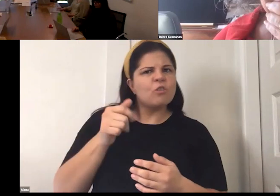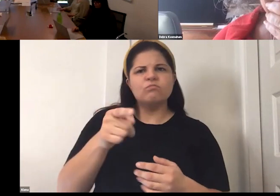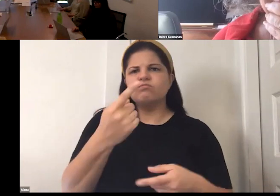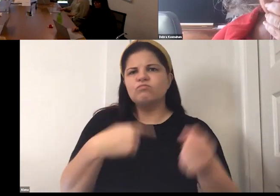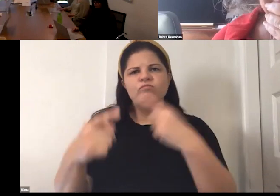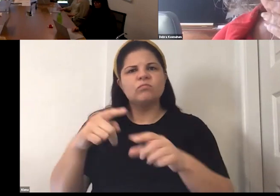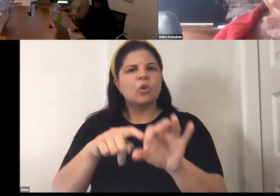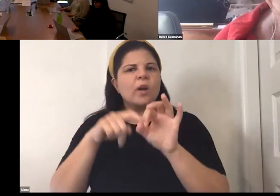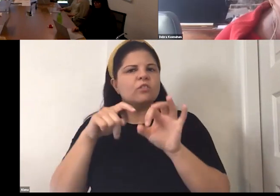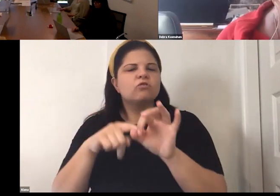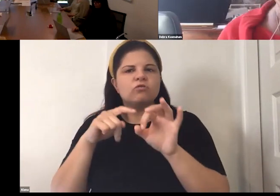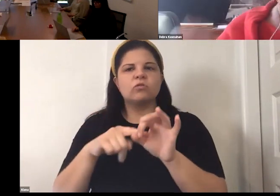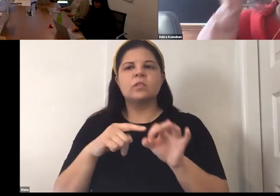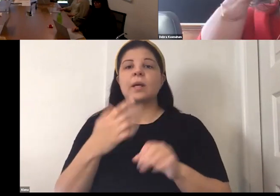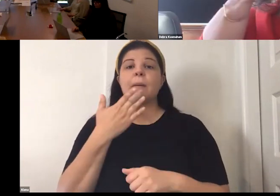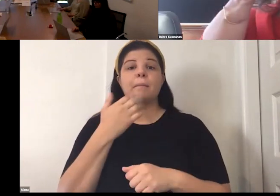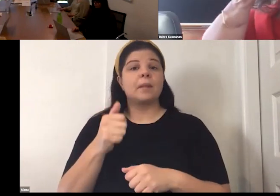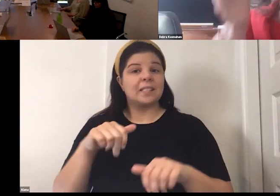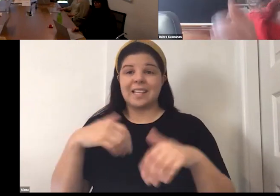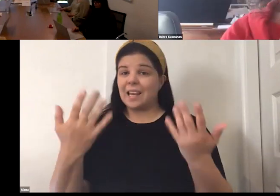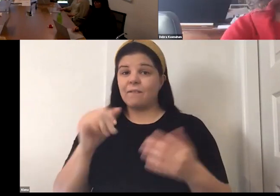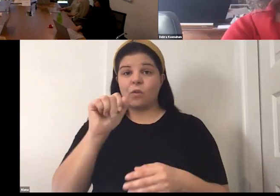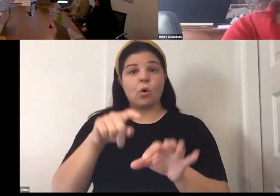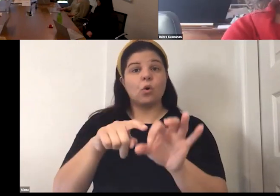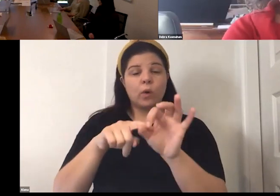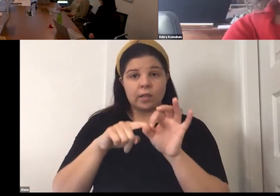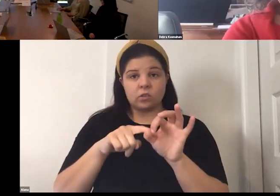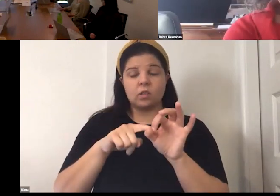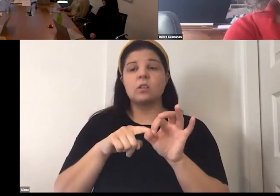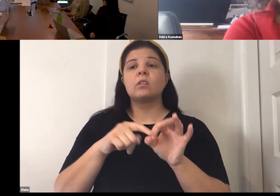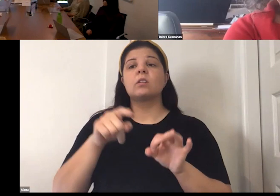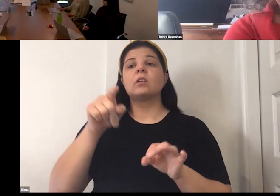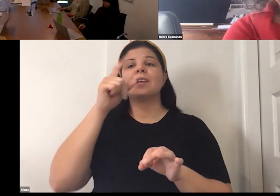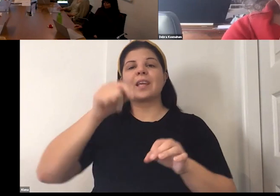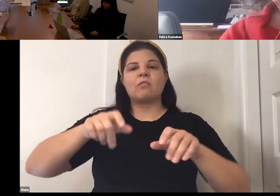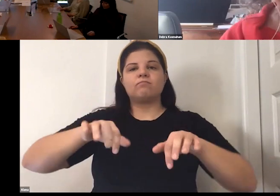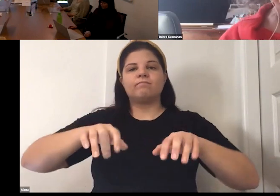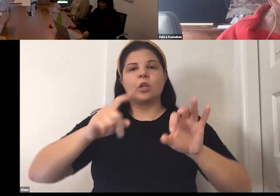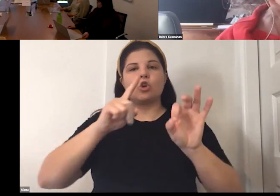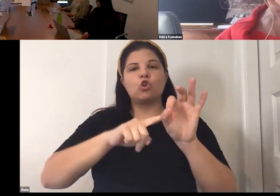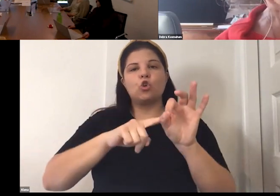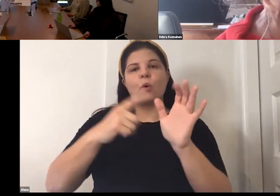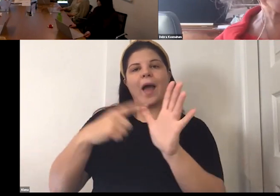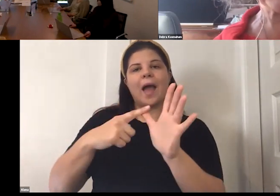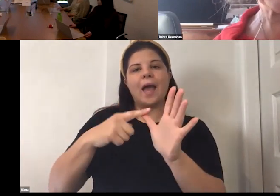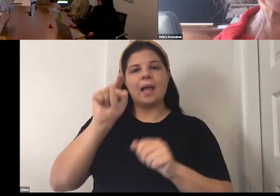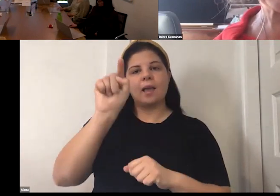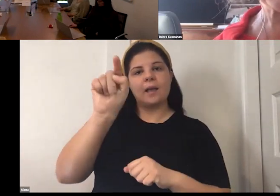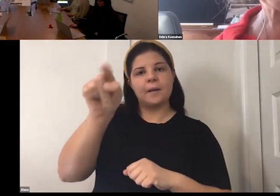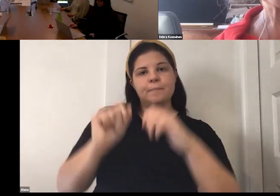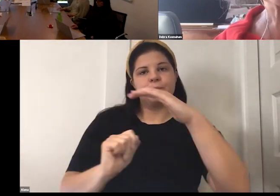Please direct all of your questions to the Q and A function which is at the bottom of